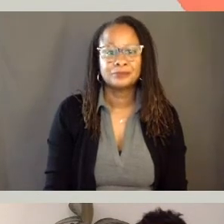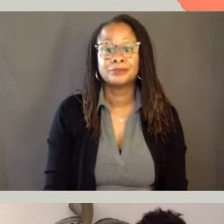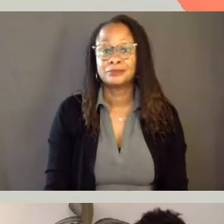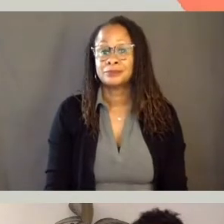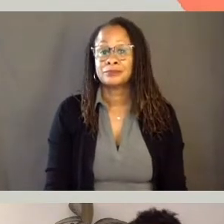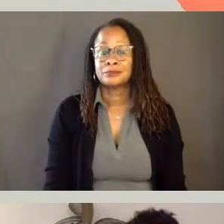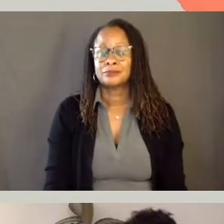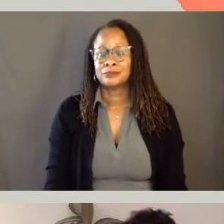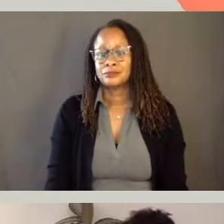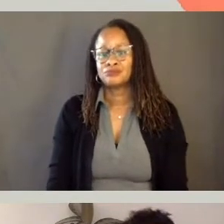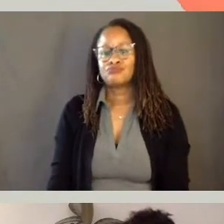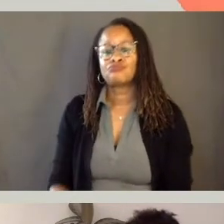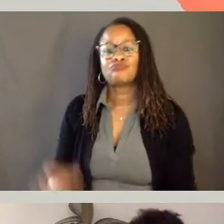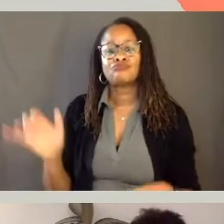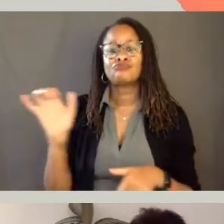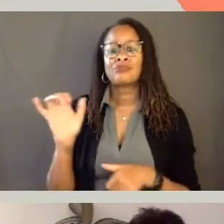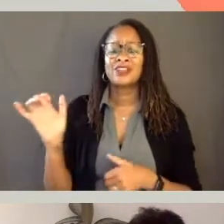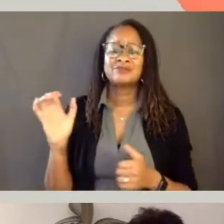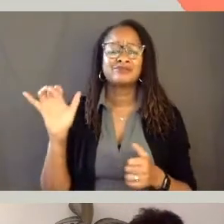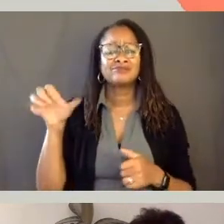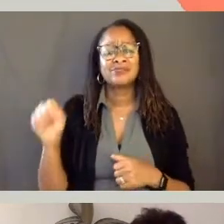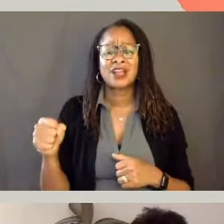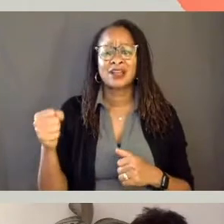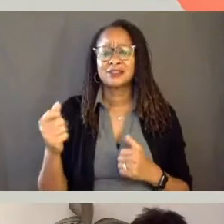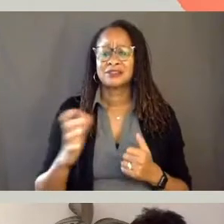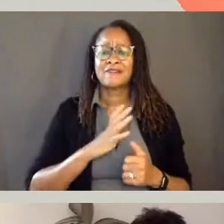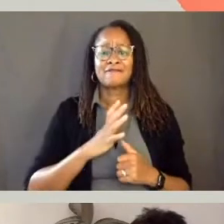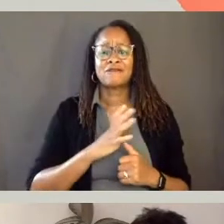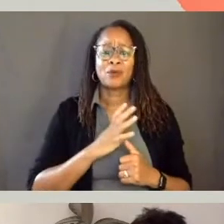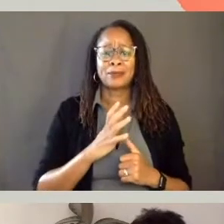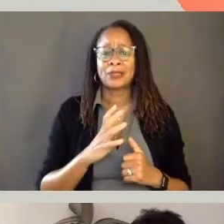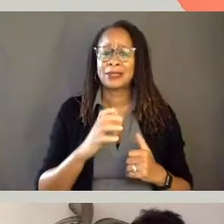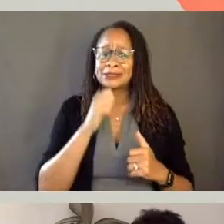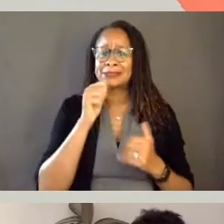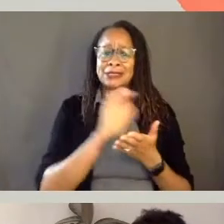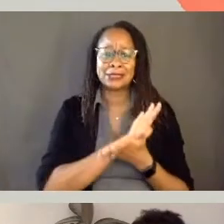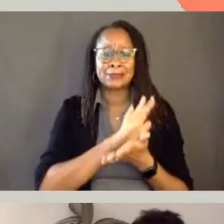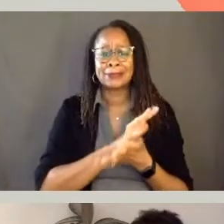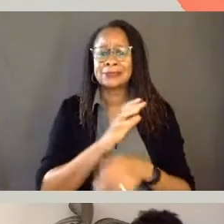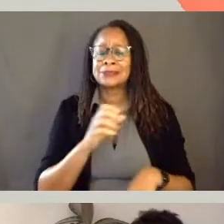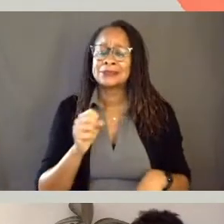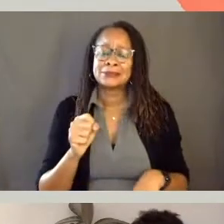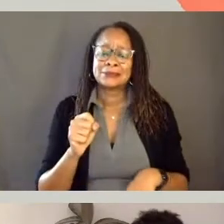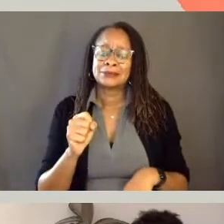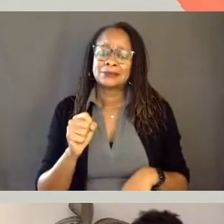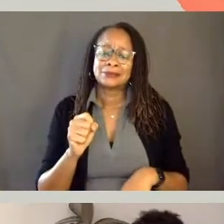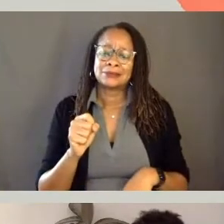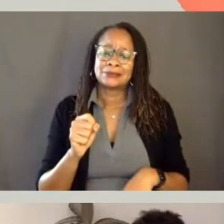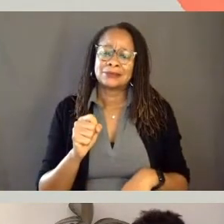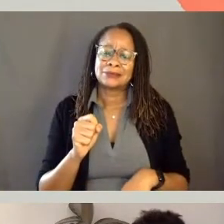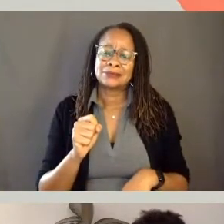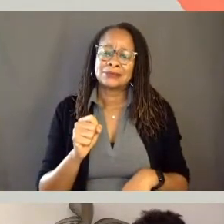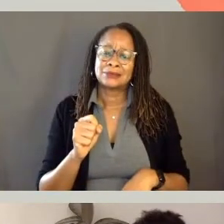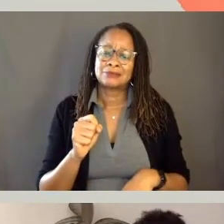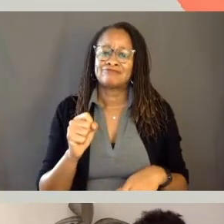Just like, yeah, formerly being undocumented and just being like this, like fuck all these like systems,